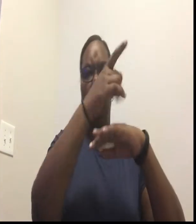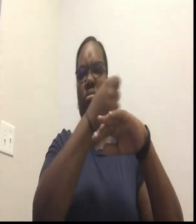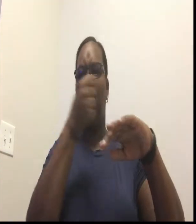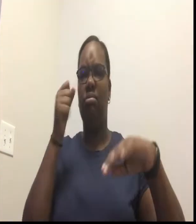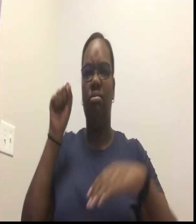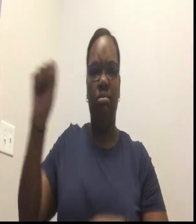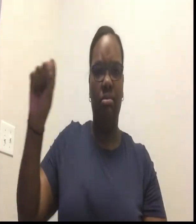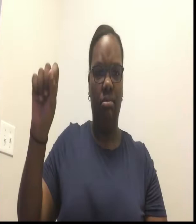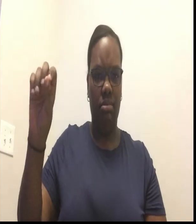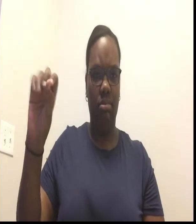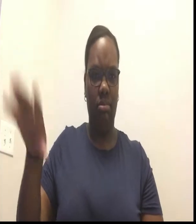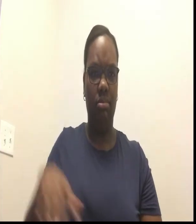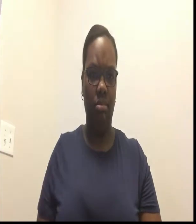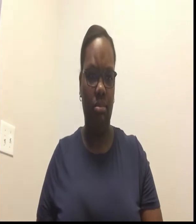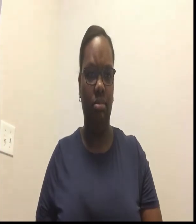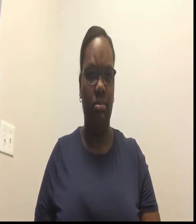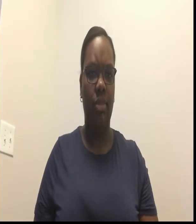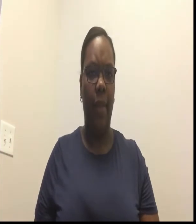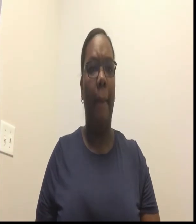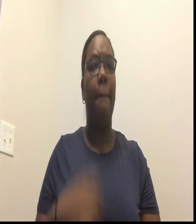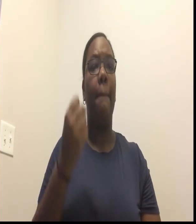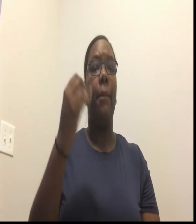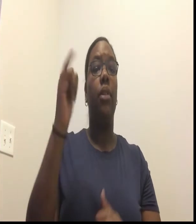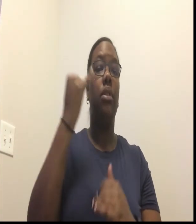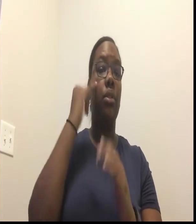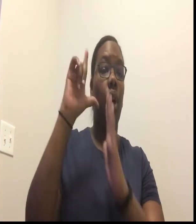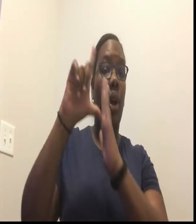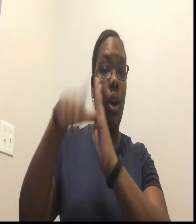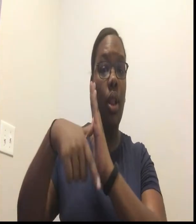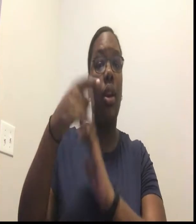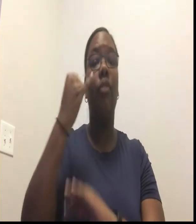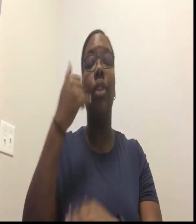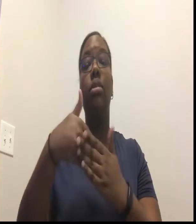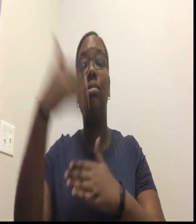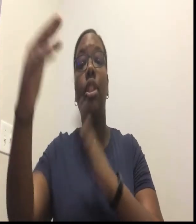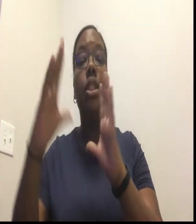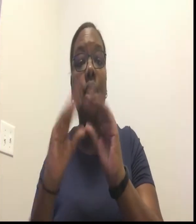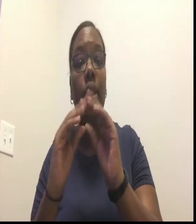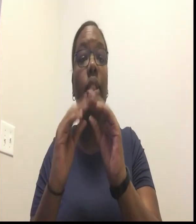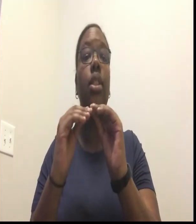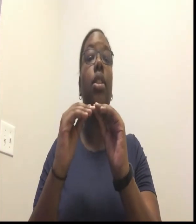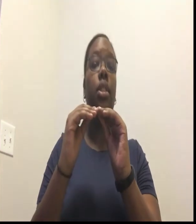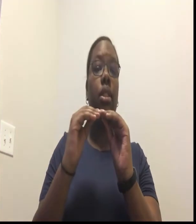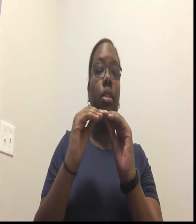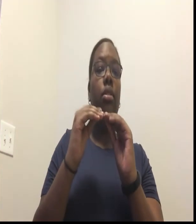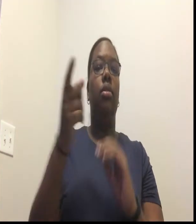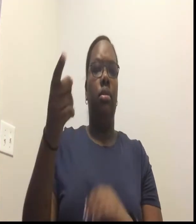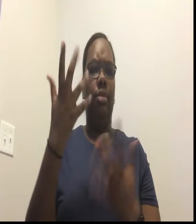it's later or it's the next meeting and you want a particular item to be brought